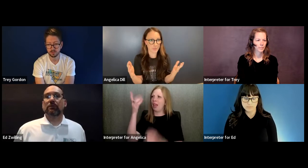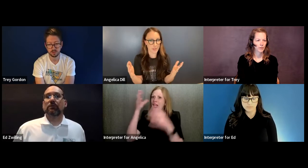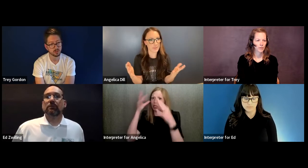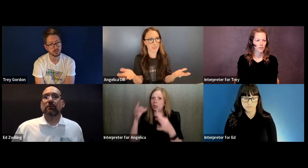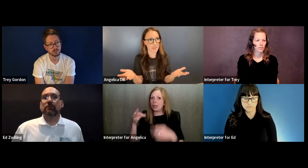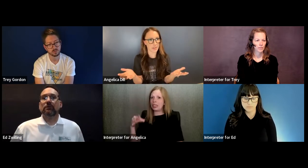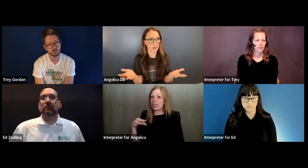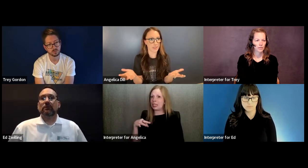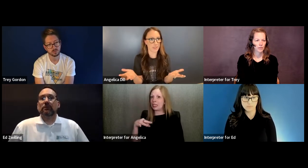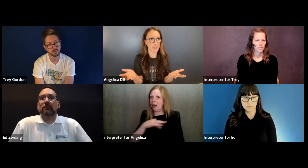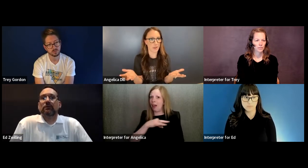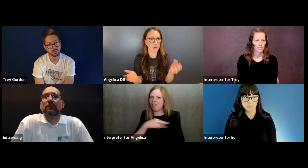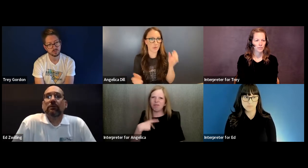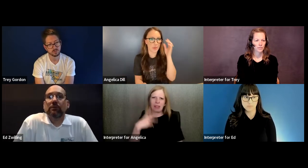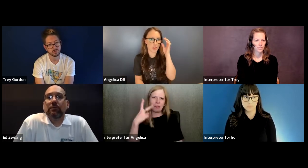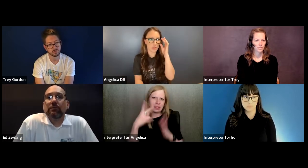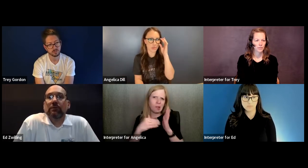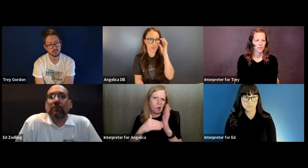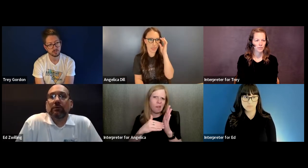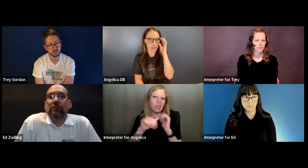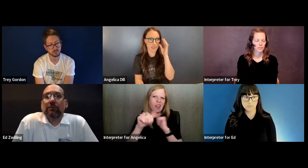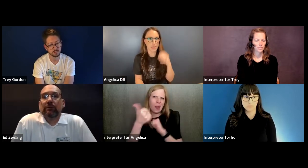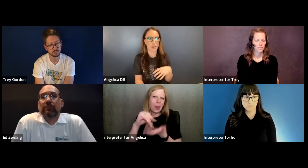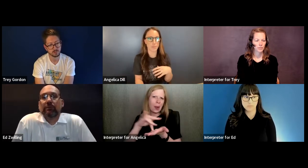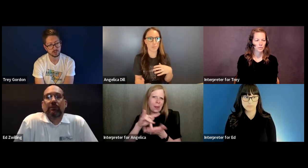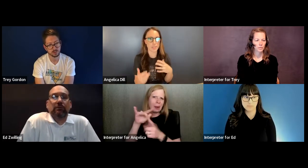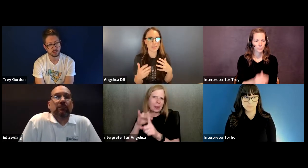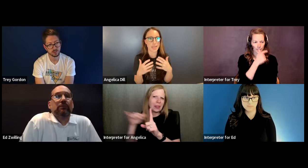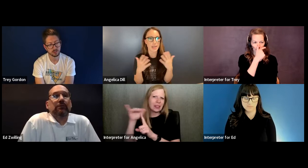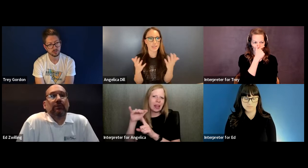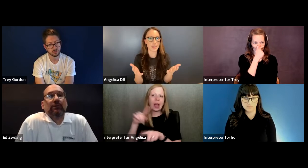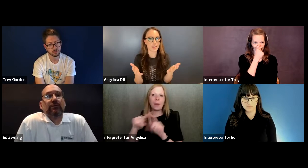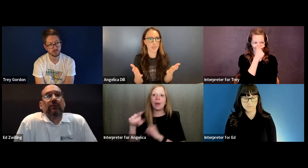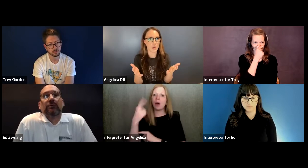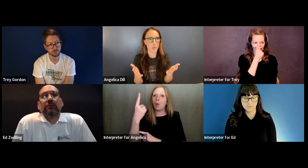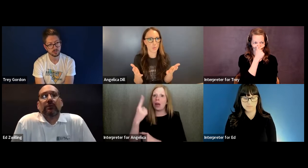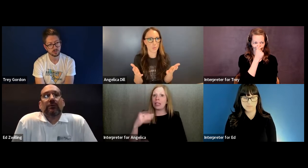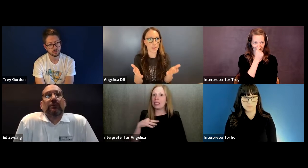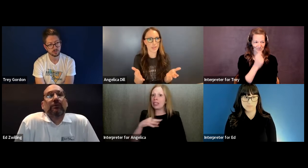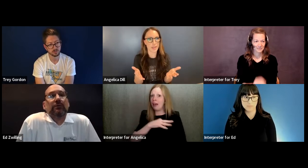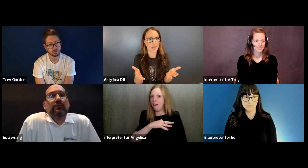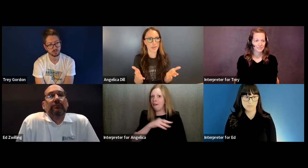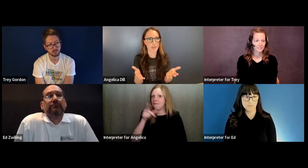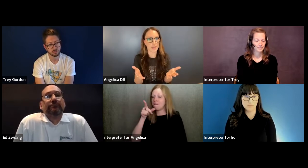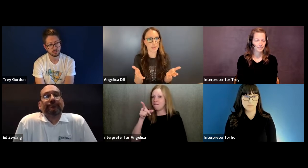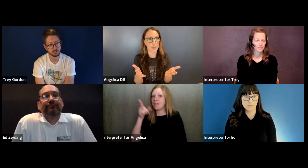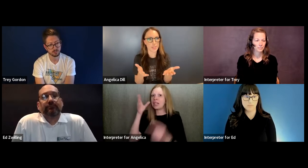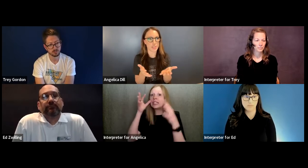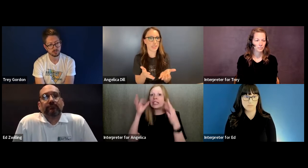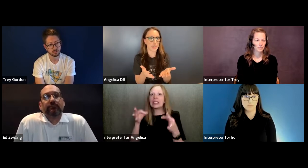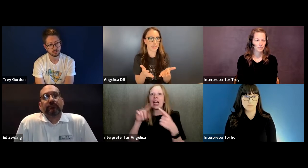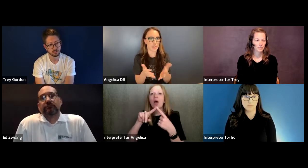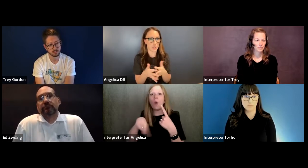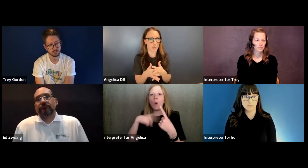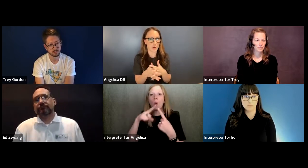and i've seen this often in other medical settings were deciding when a patient needed an interpreter